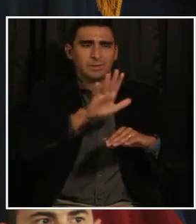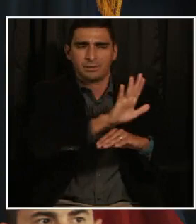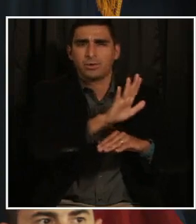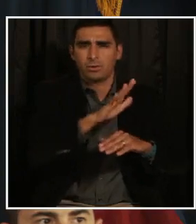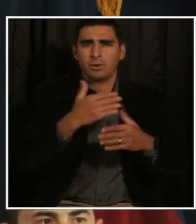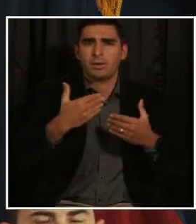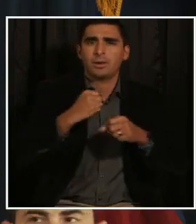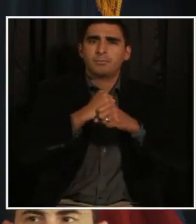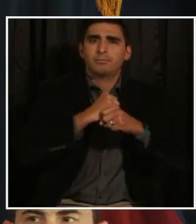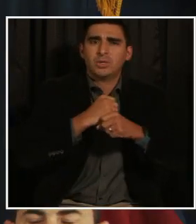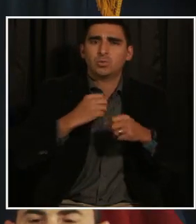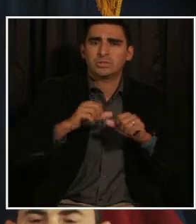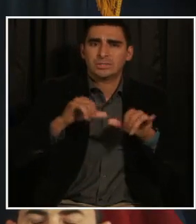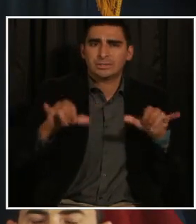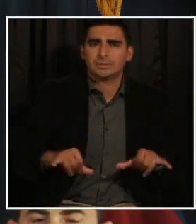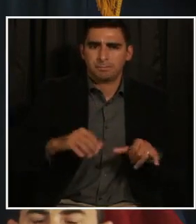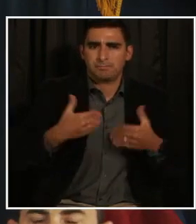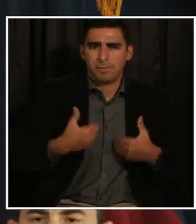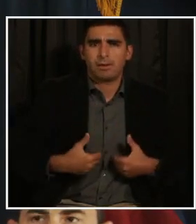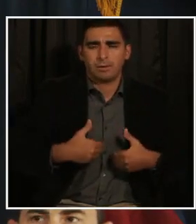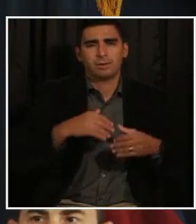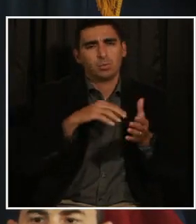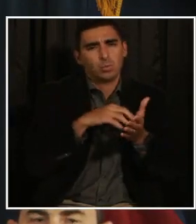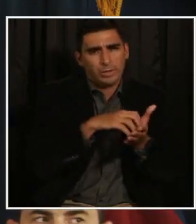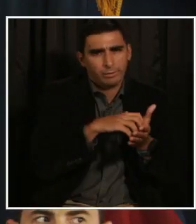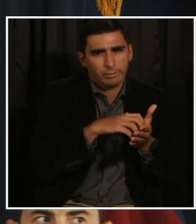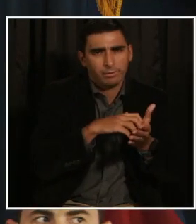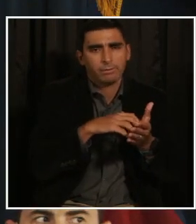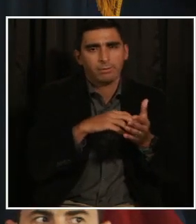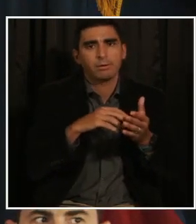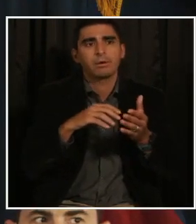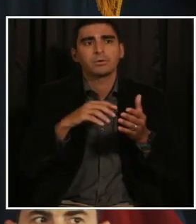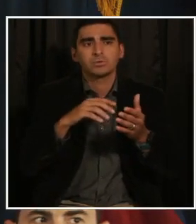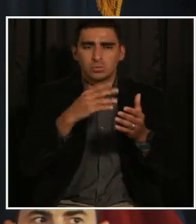copenhagen in particular but also other infections so i think that's a smart move for people to do